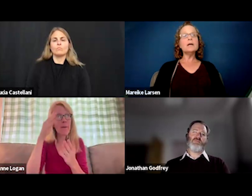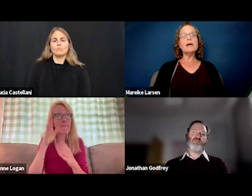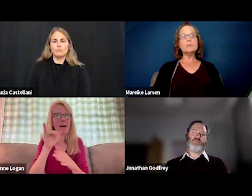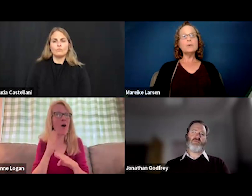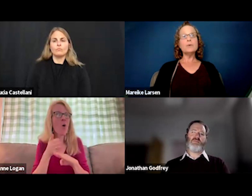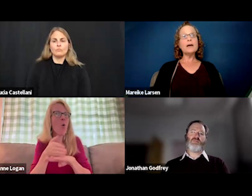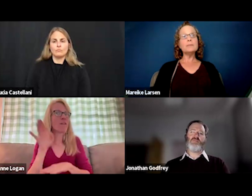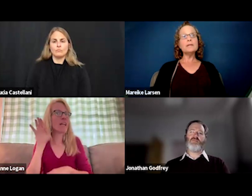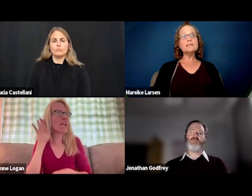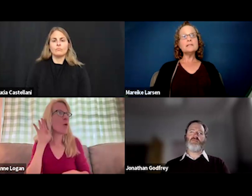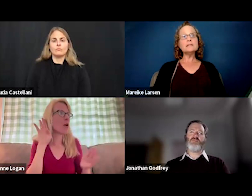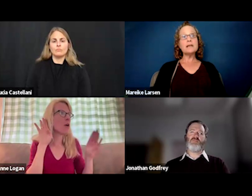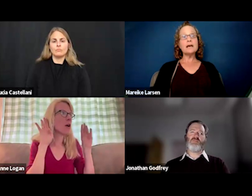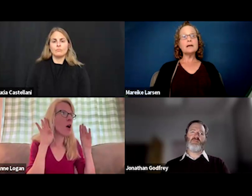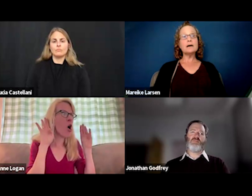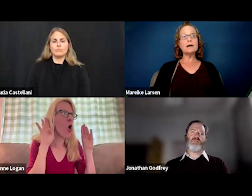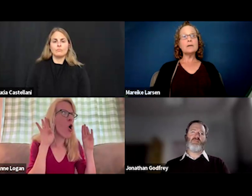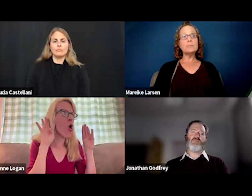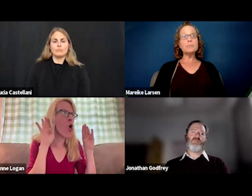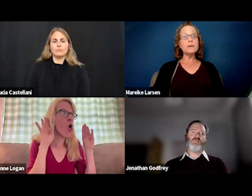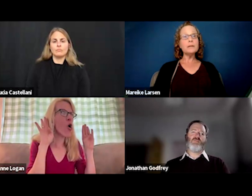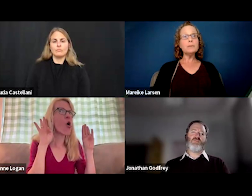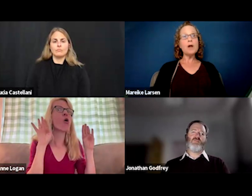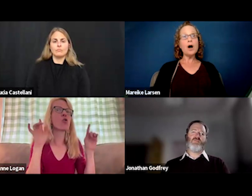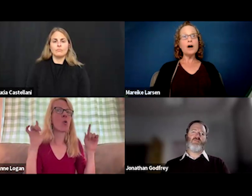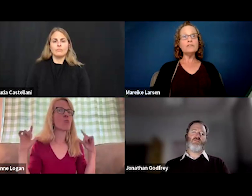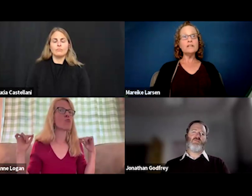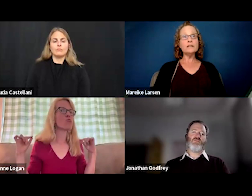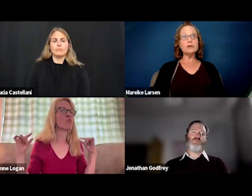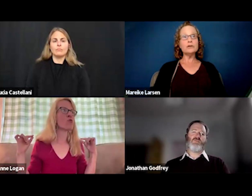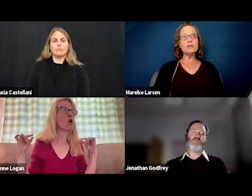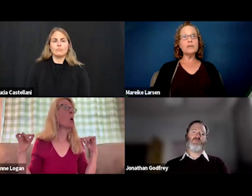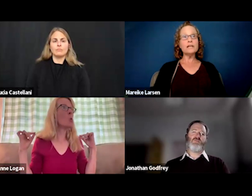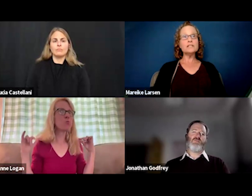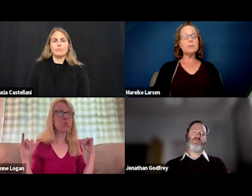And what that means is that people often learn things